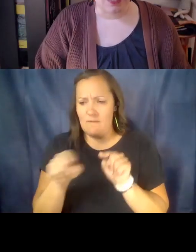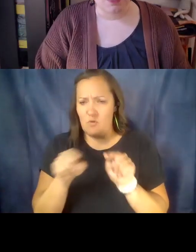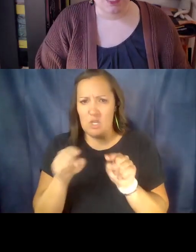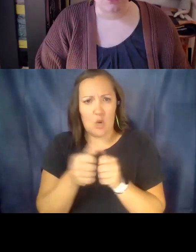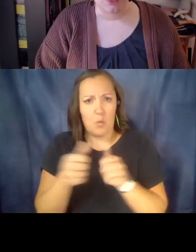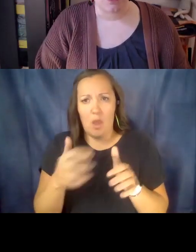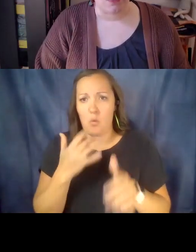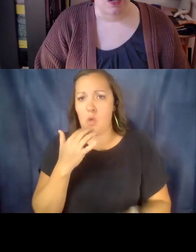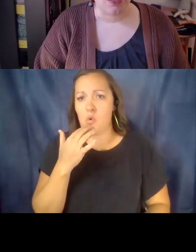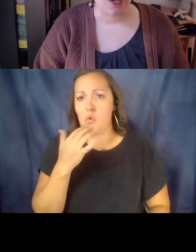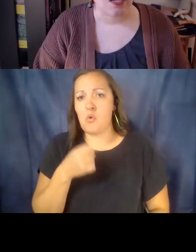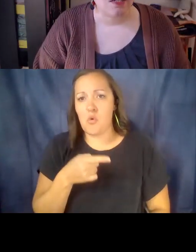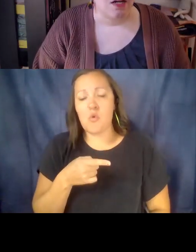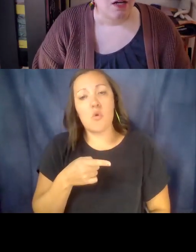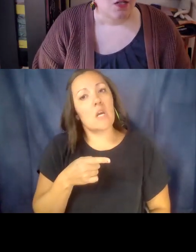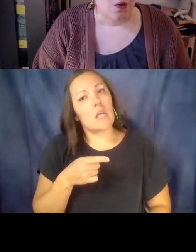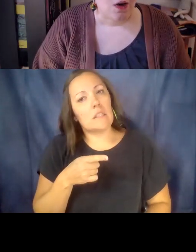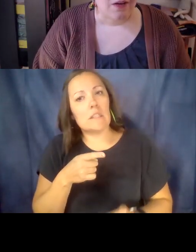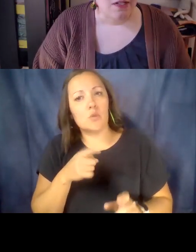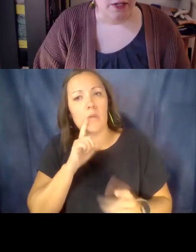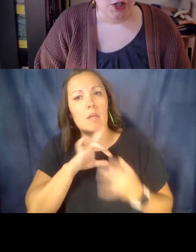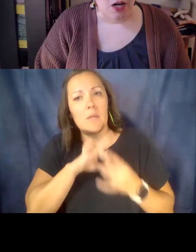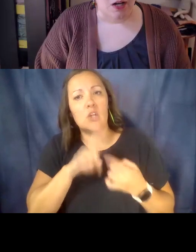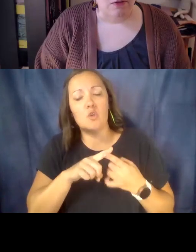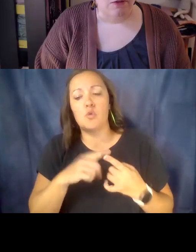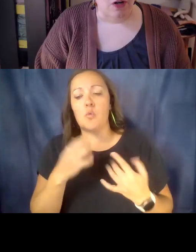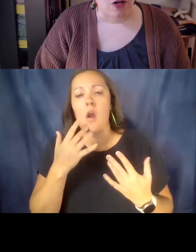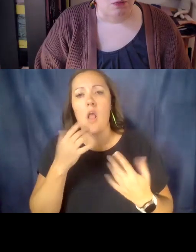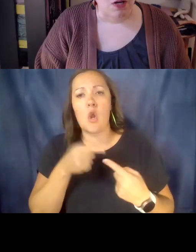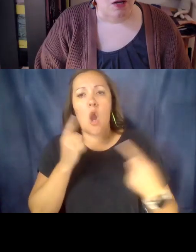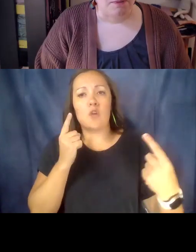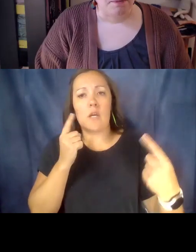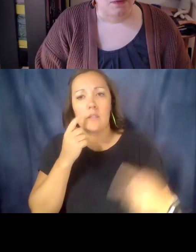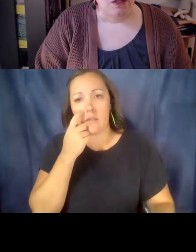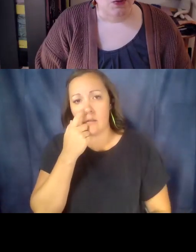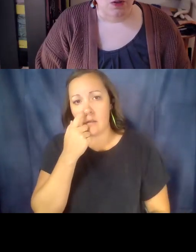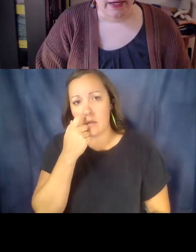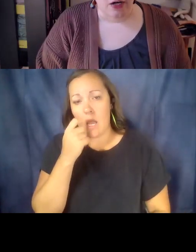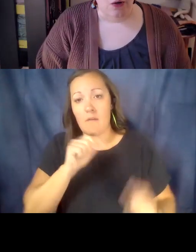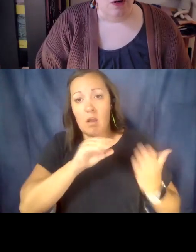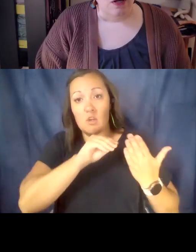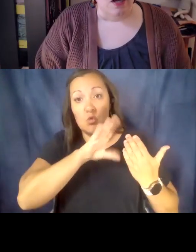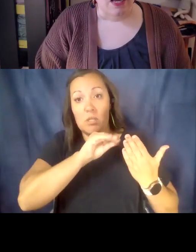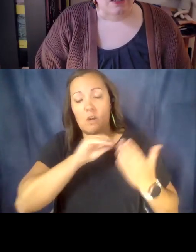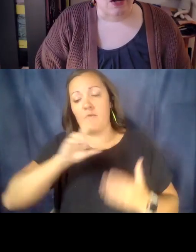comes down to color contrast. So I have a screenshot from duo lingo and I don't know